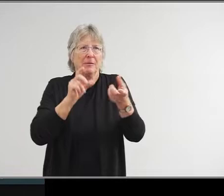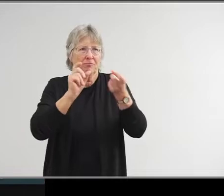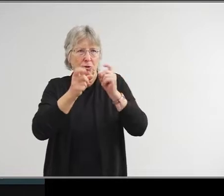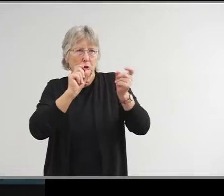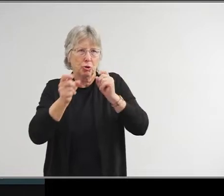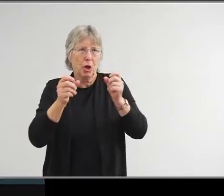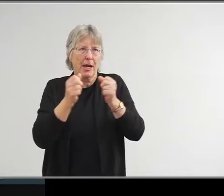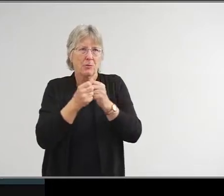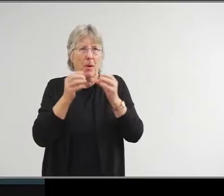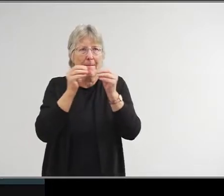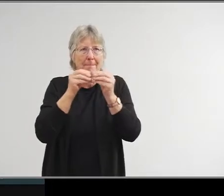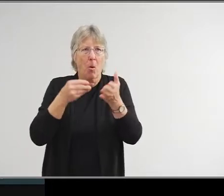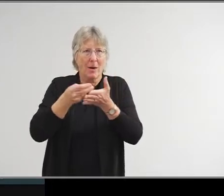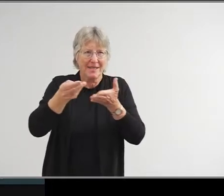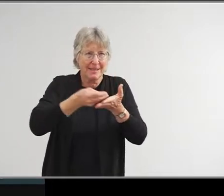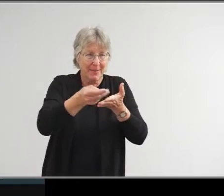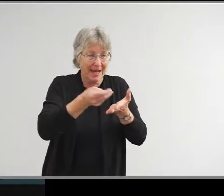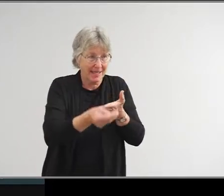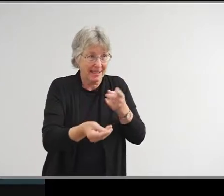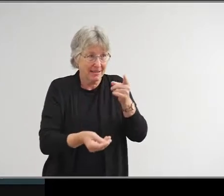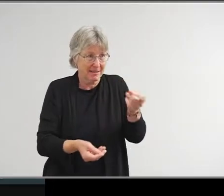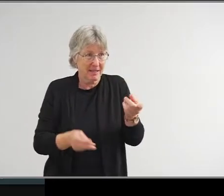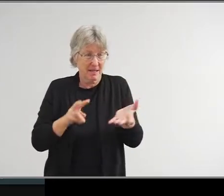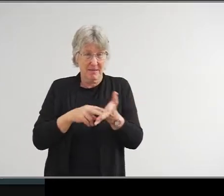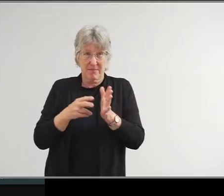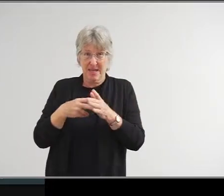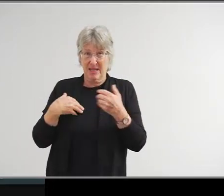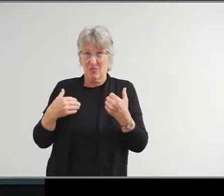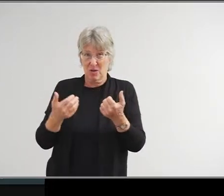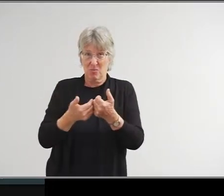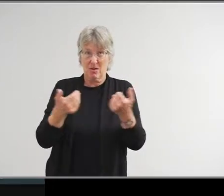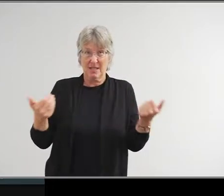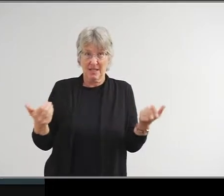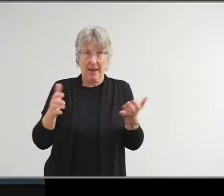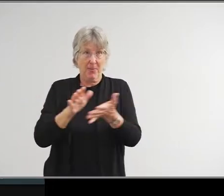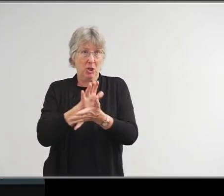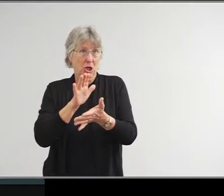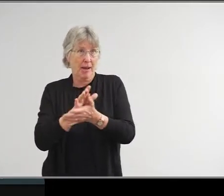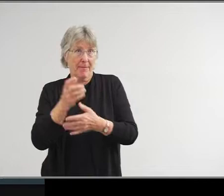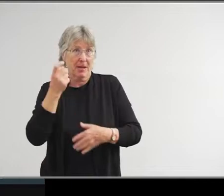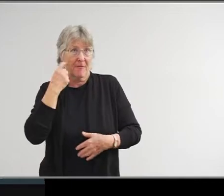We'll, have a separate document for additional CARES money that just got a couple of weeks ago